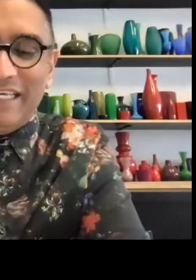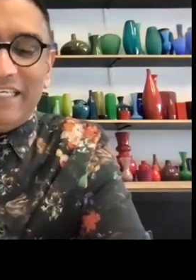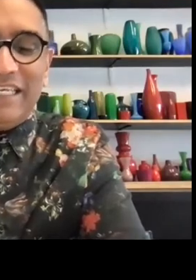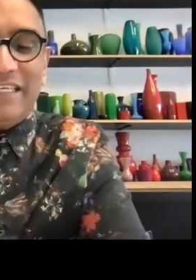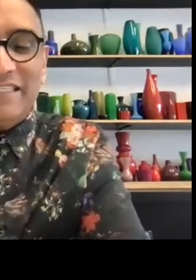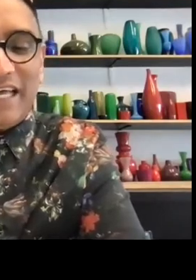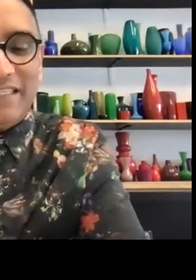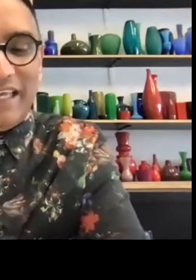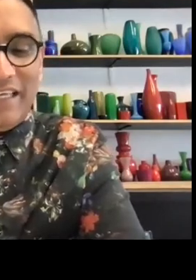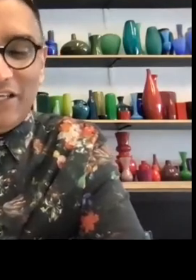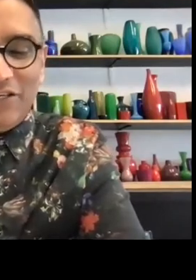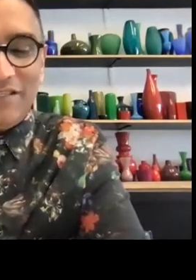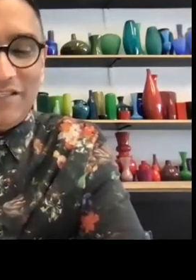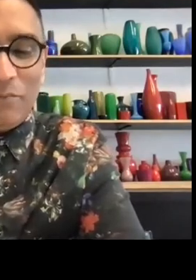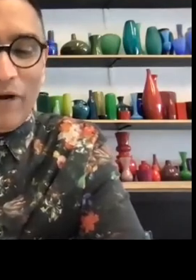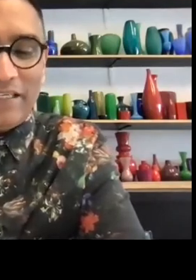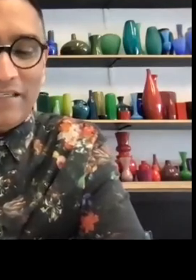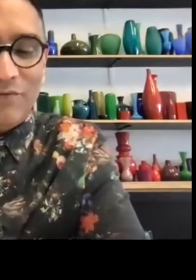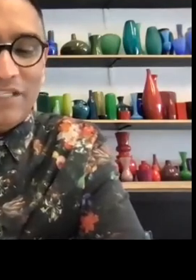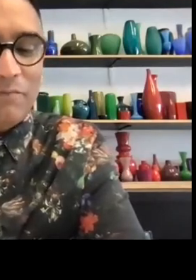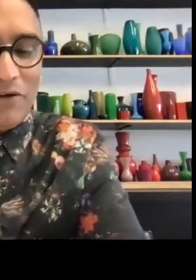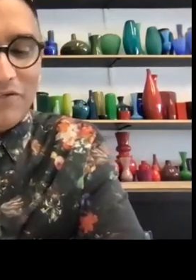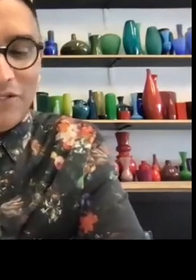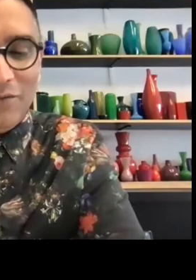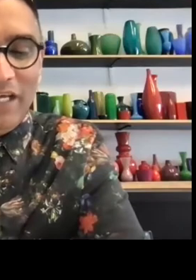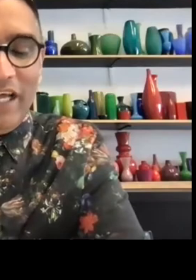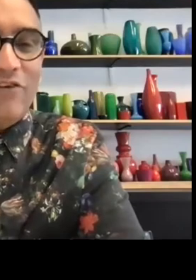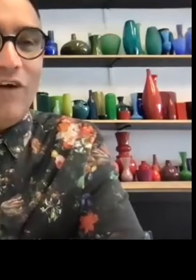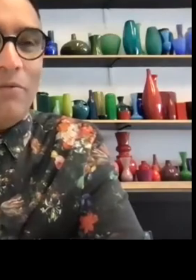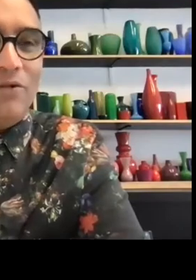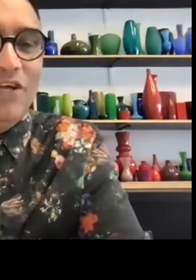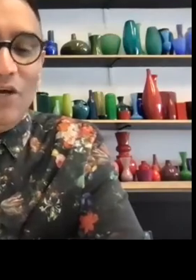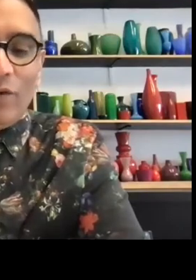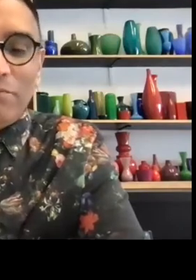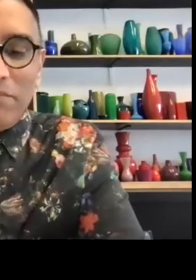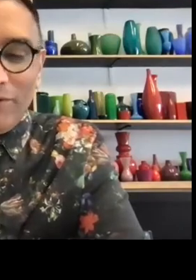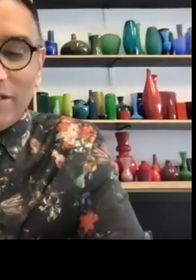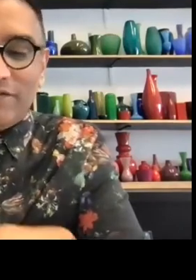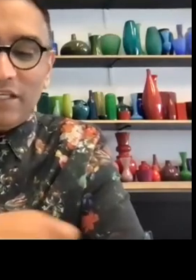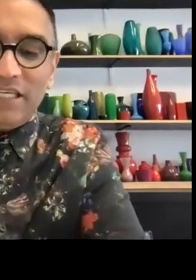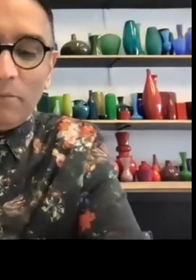nina sanadze uses her practice to respond to and grapple with a myriad of contemporary